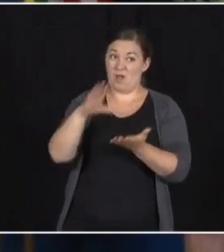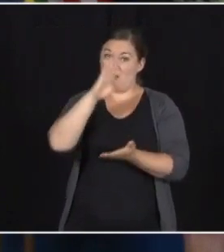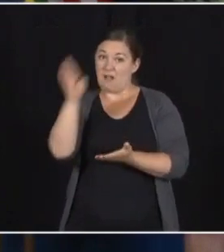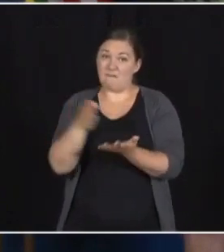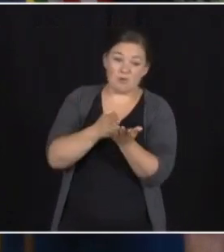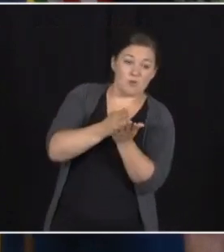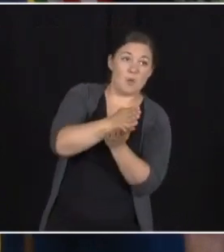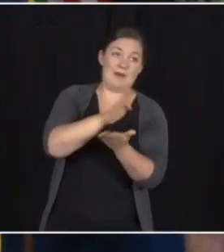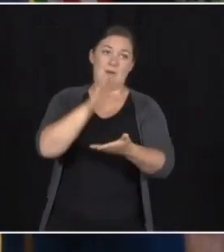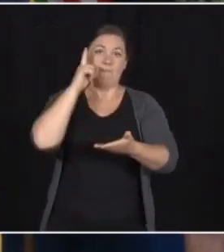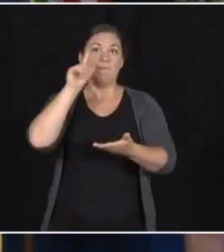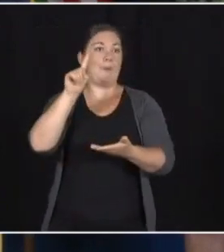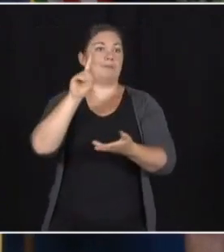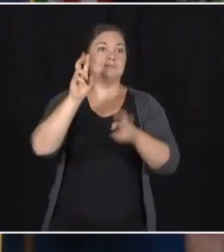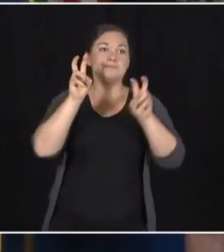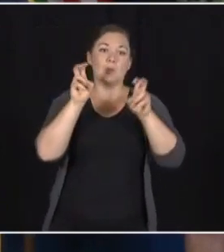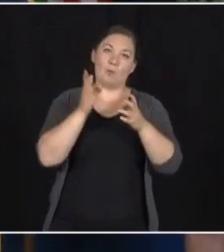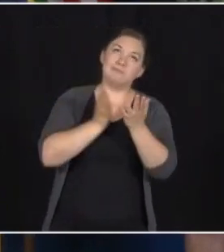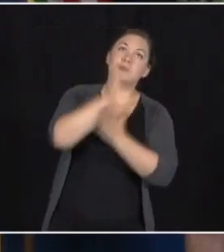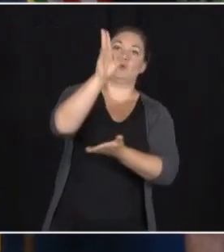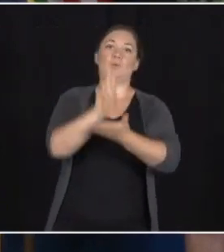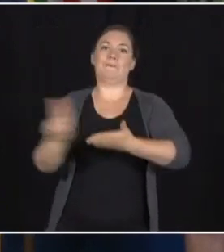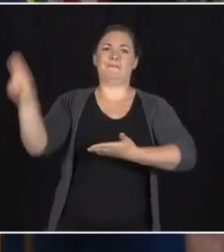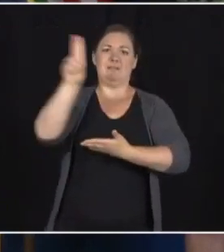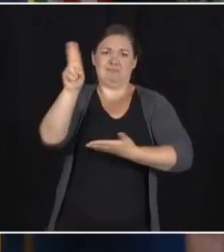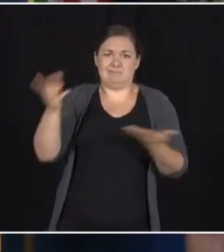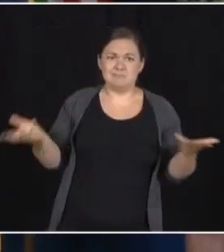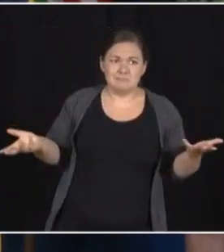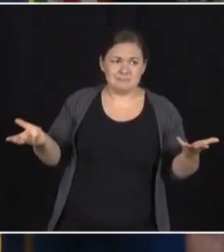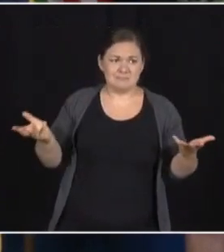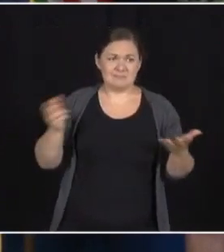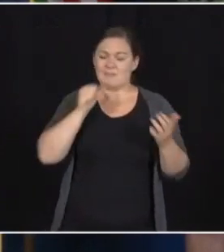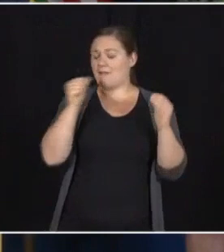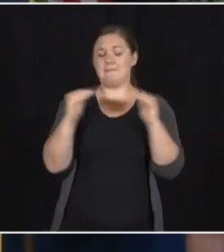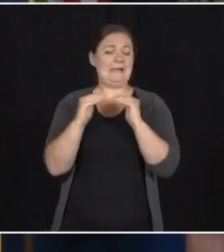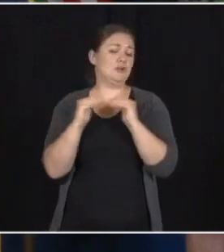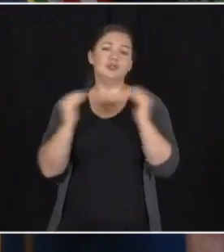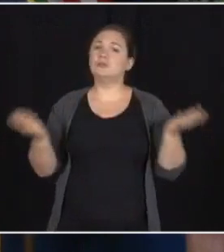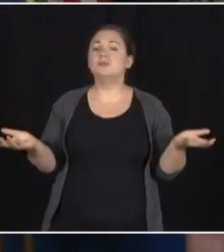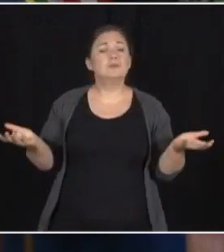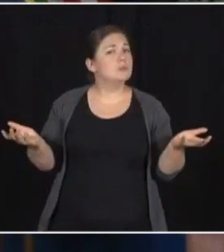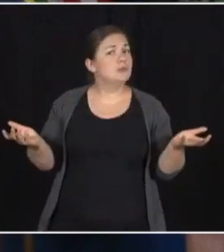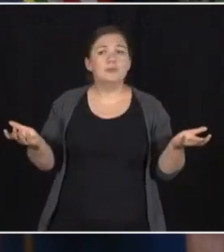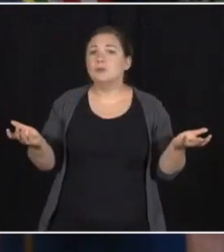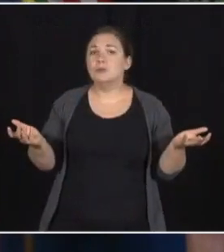So 50% of black students don't go on the academic side of high school, which is unfair when one in five